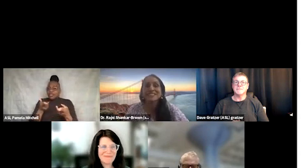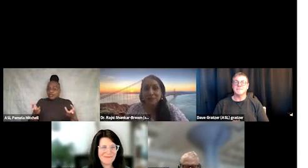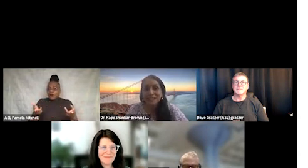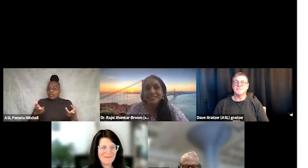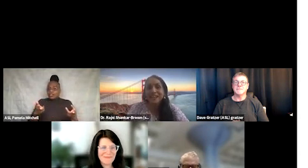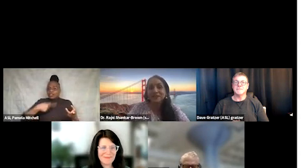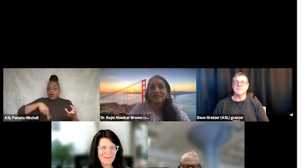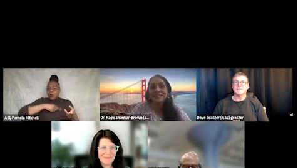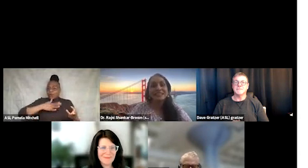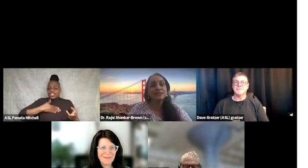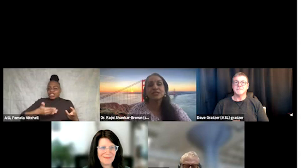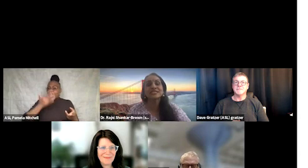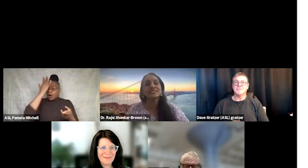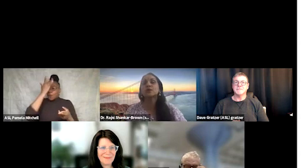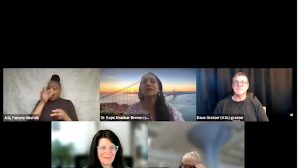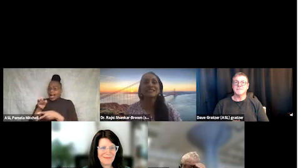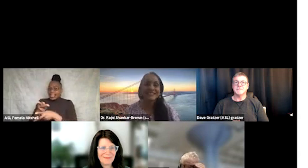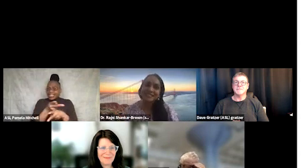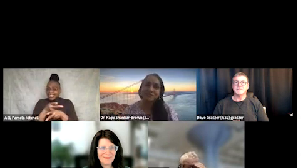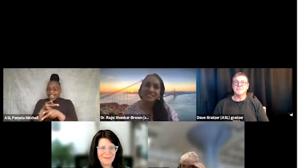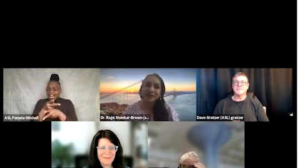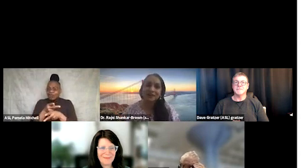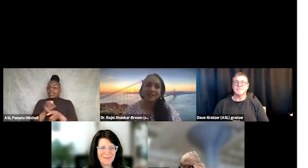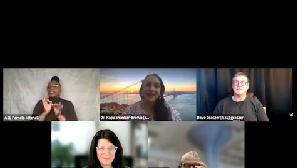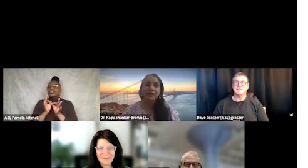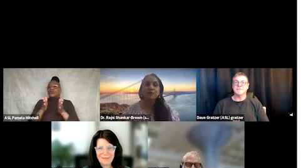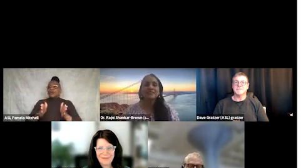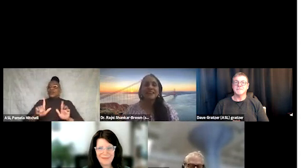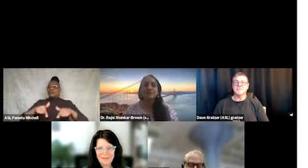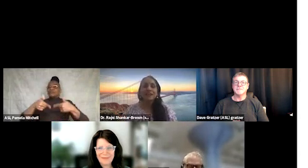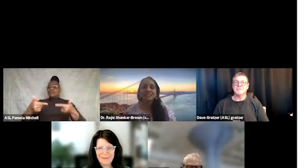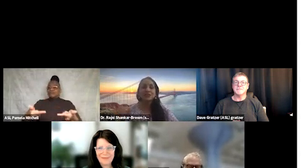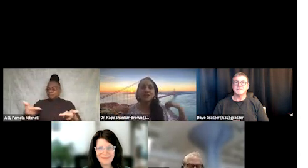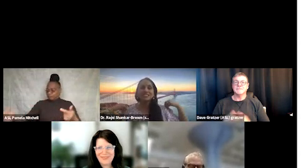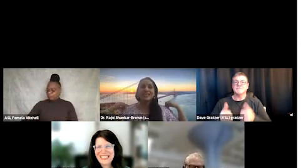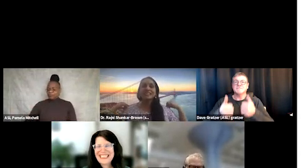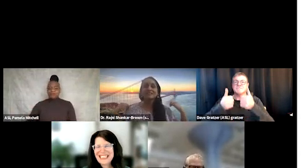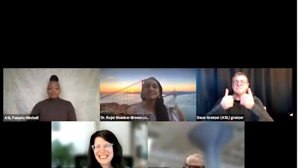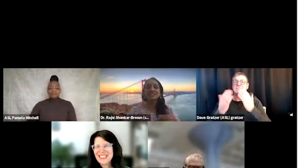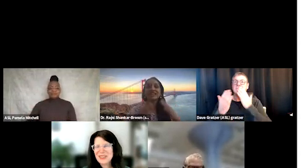sharing is caring, so just don't hesitate to reach out. And I wanna thank Rachel and Jen and Alicia